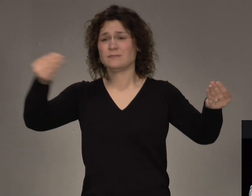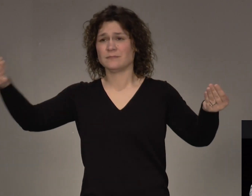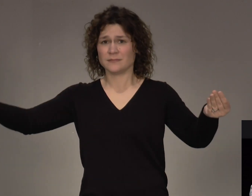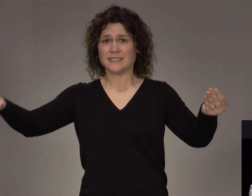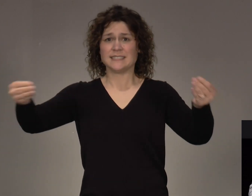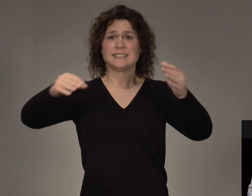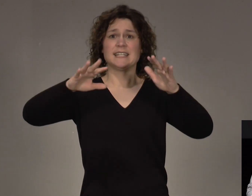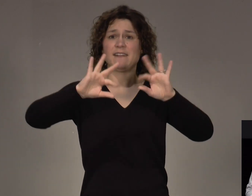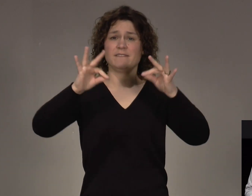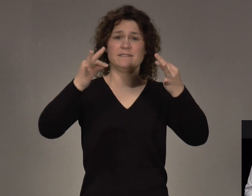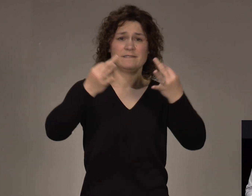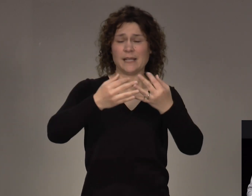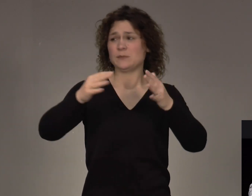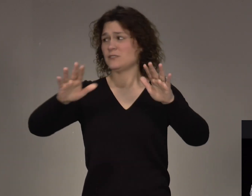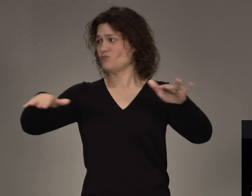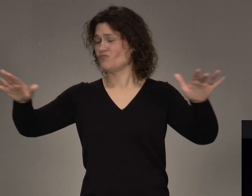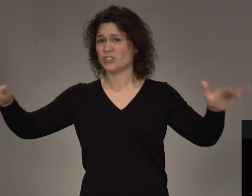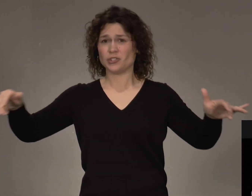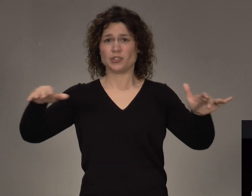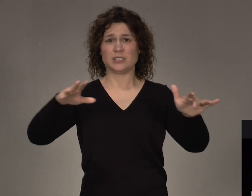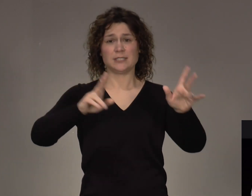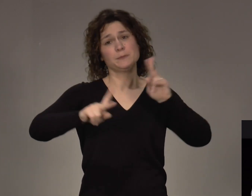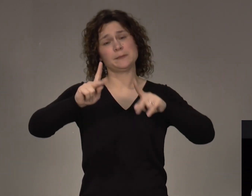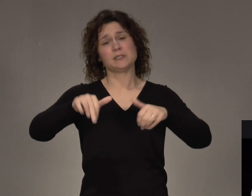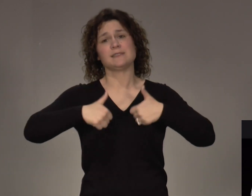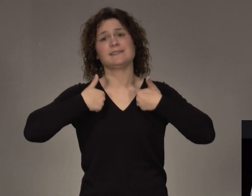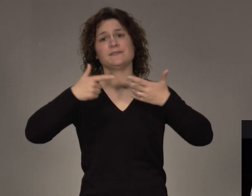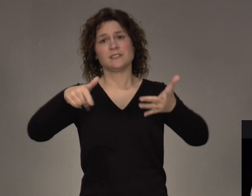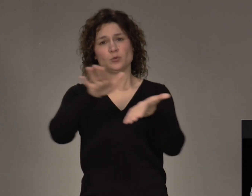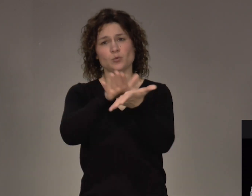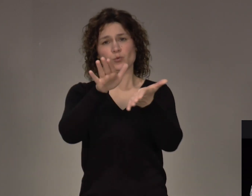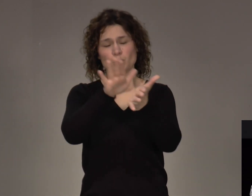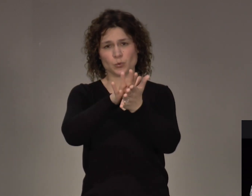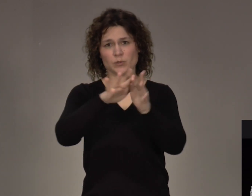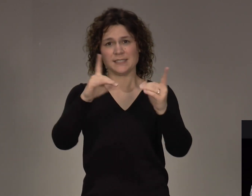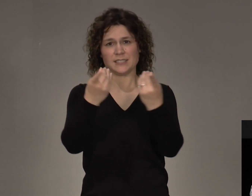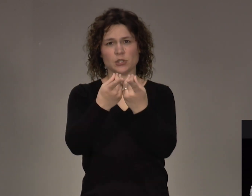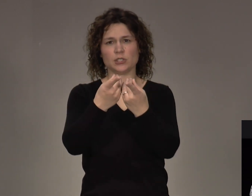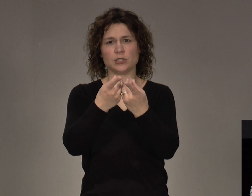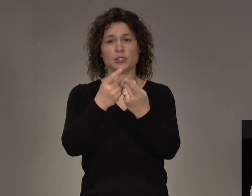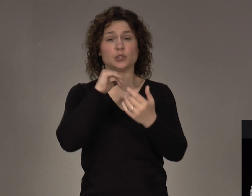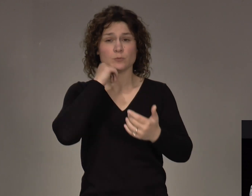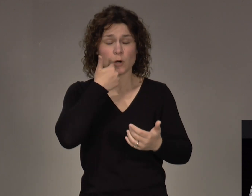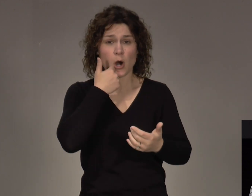in our school district. So we will be at Garden Hills Academy tomorrow. I'd like